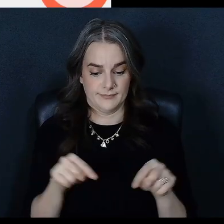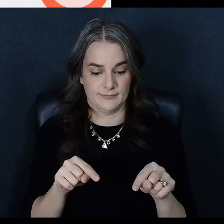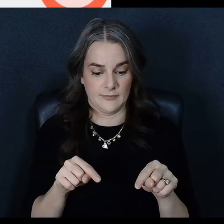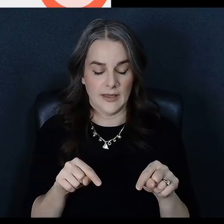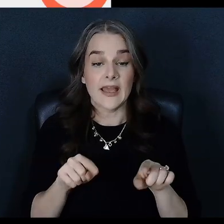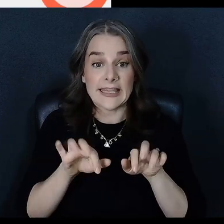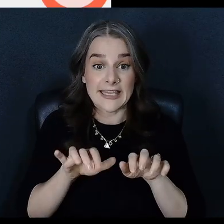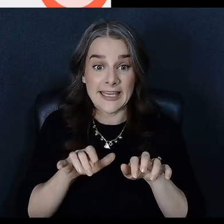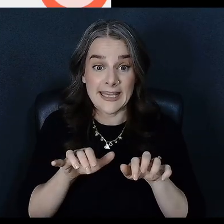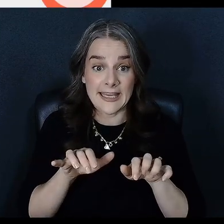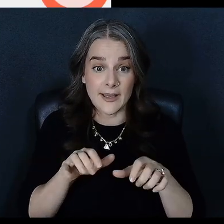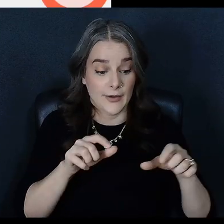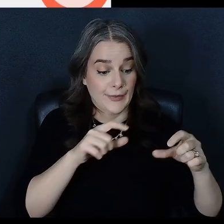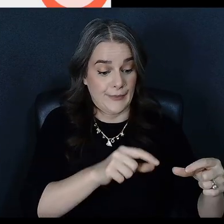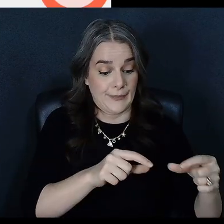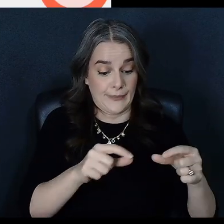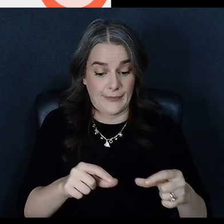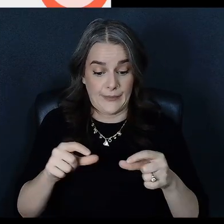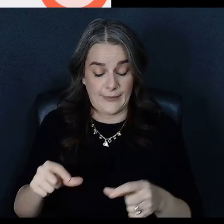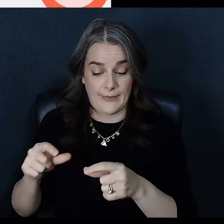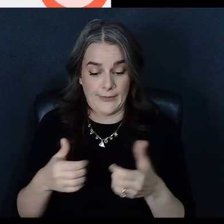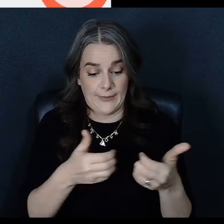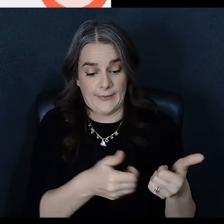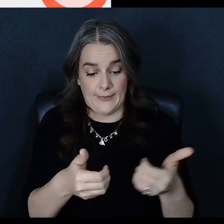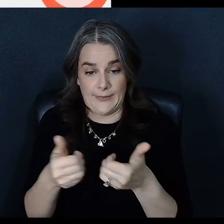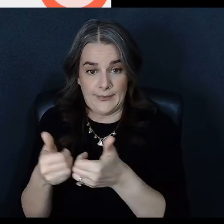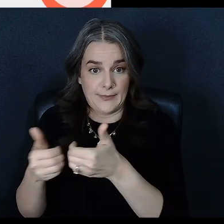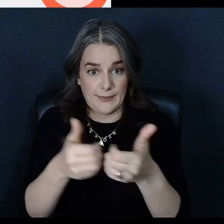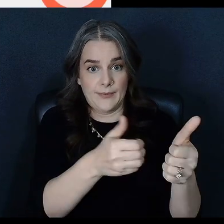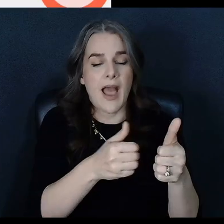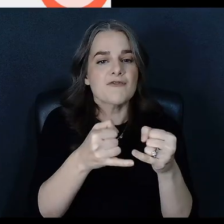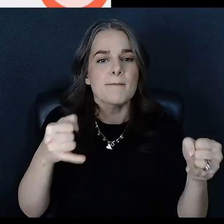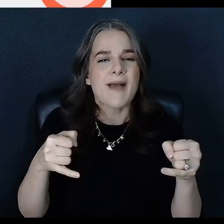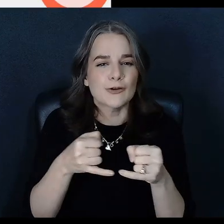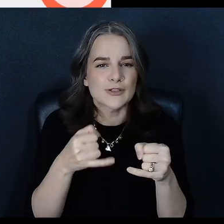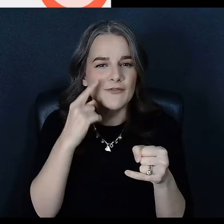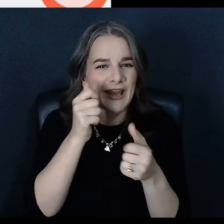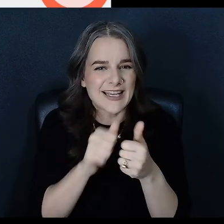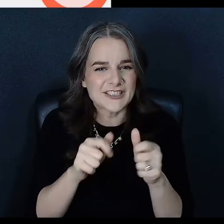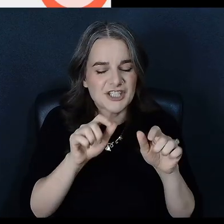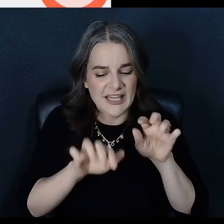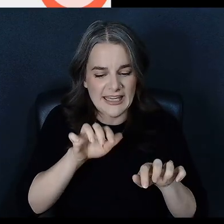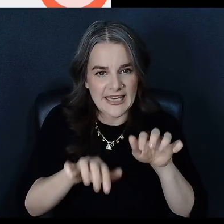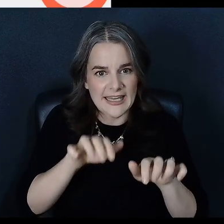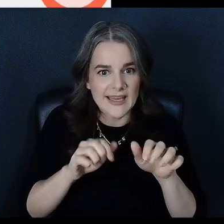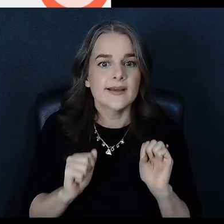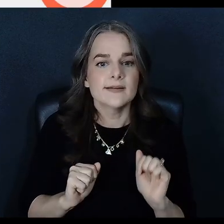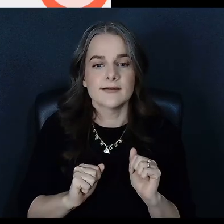using touch devices because we think about a touch device, what is it? A piece of glass. And so how can I get some boundaries on there?